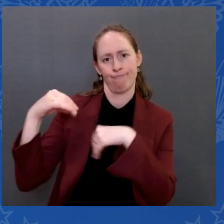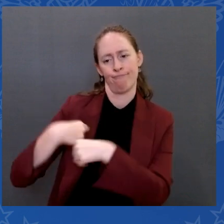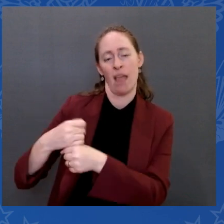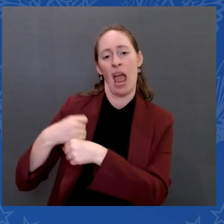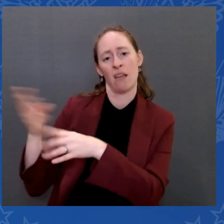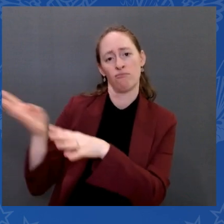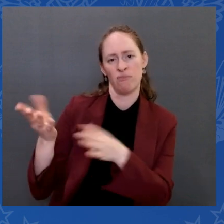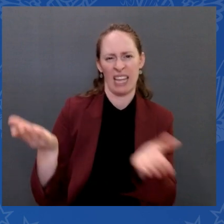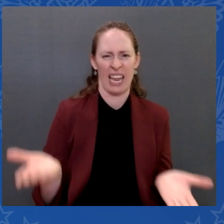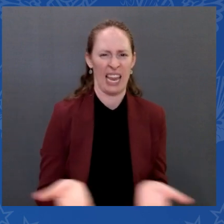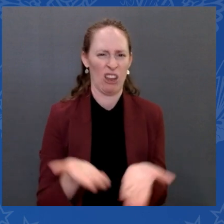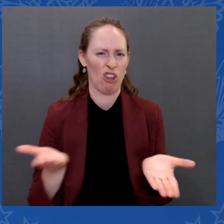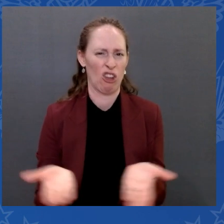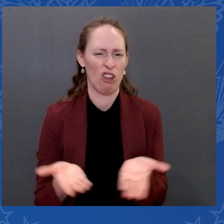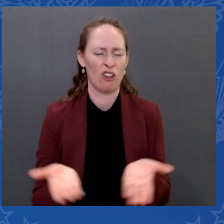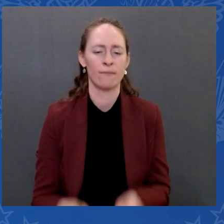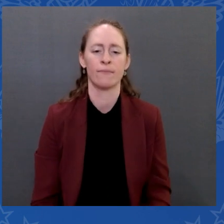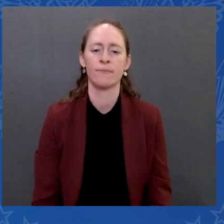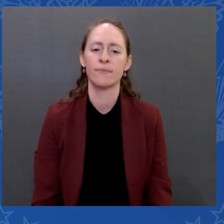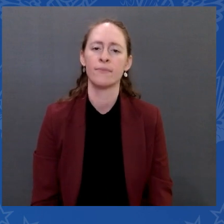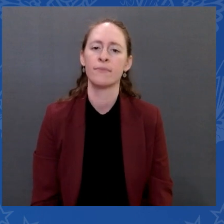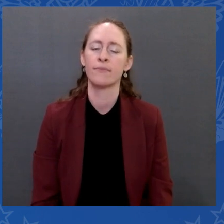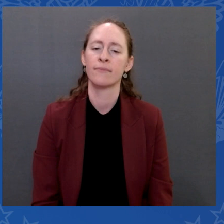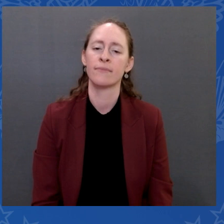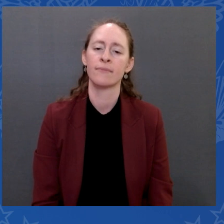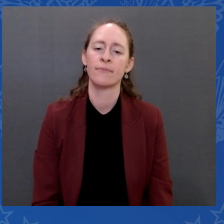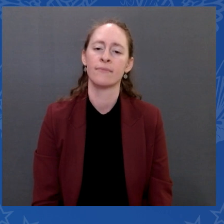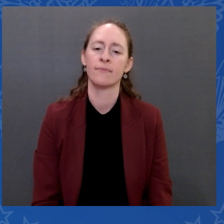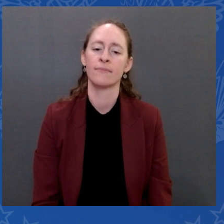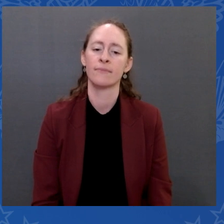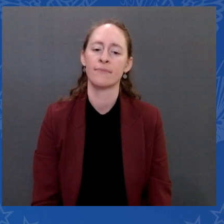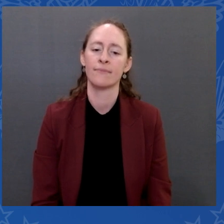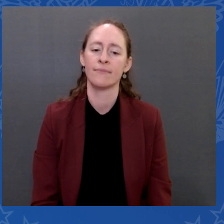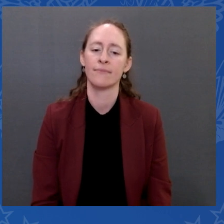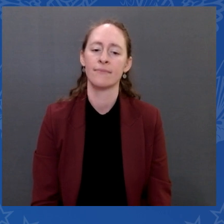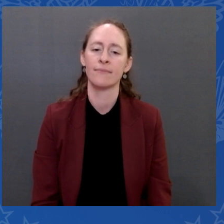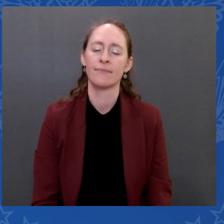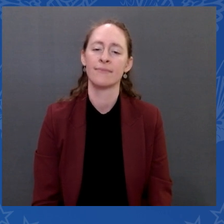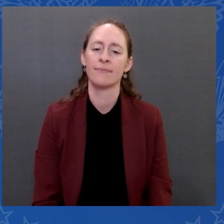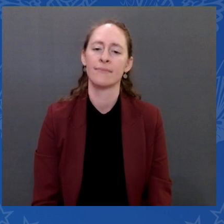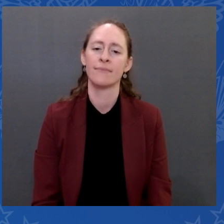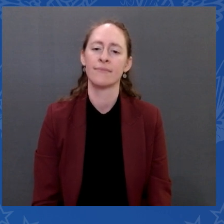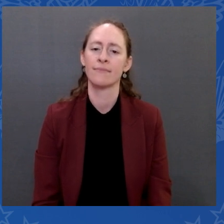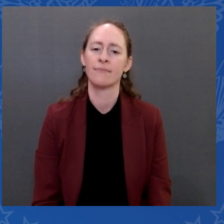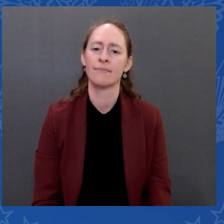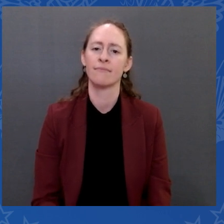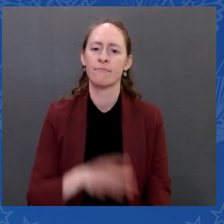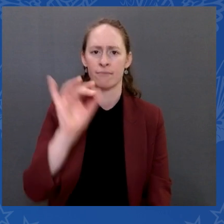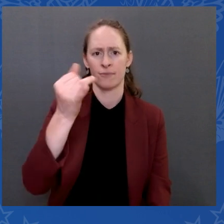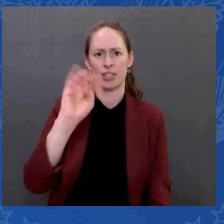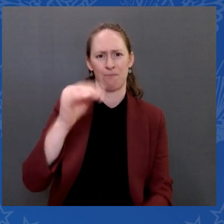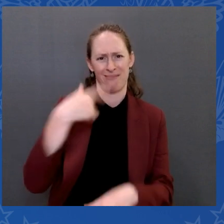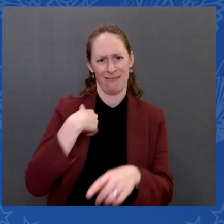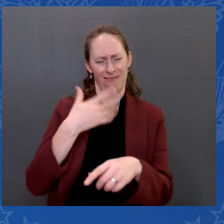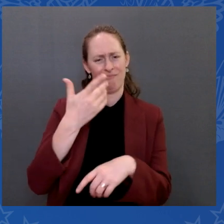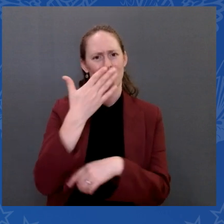The President: Jim, I'm glad you mentioned security -- to be secure that any part we're putting in a weapons system